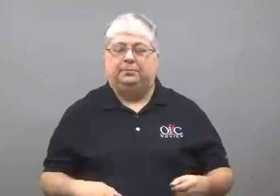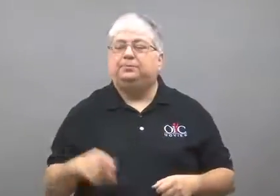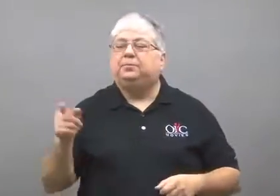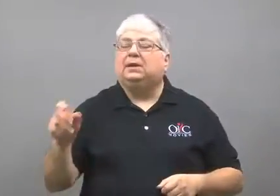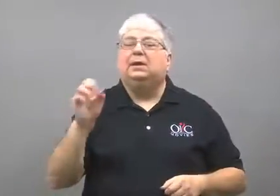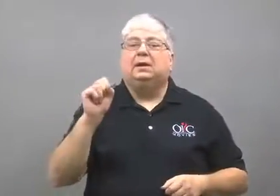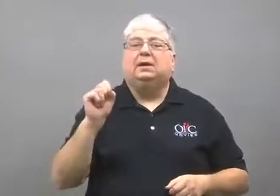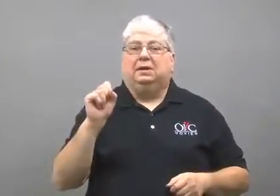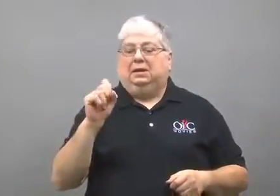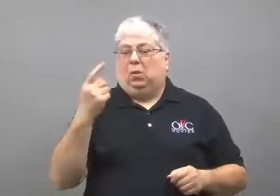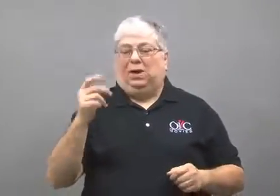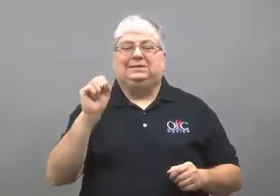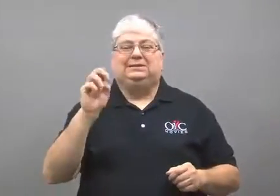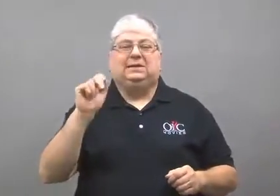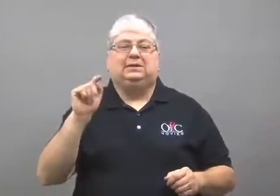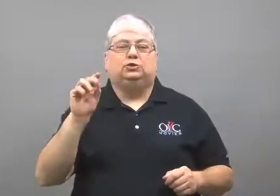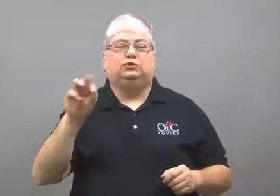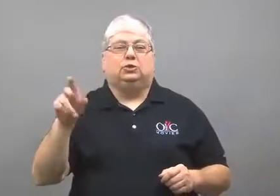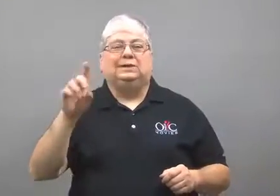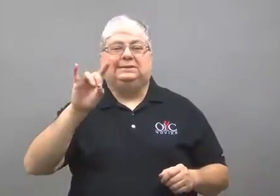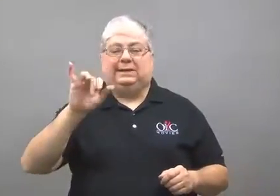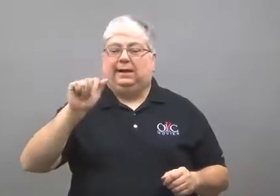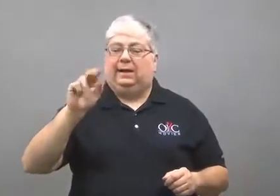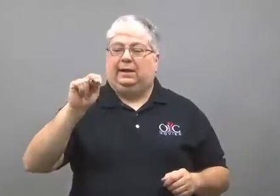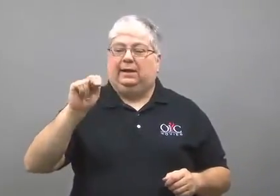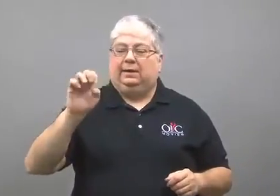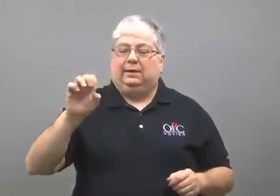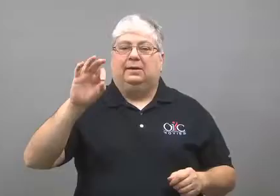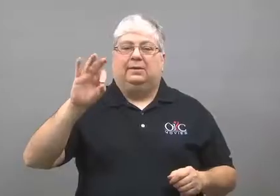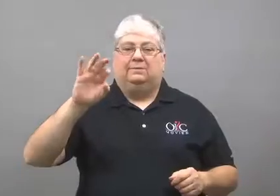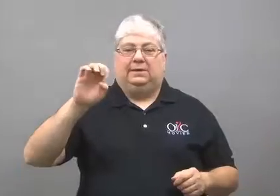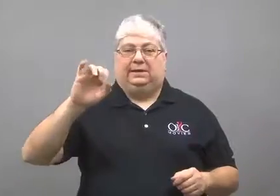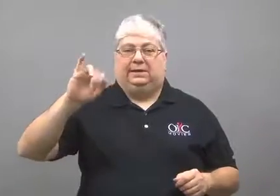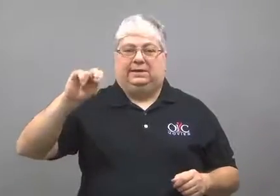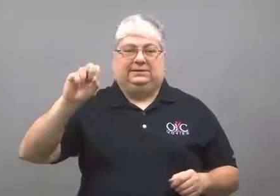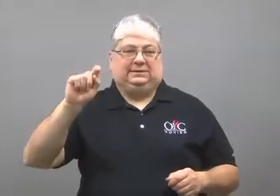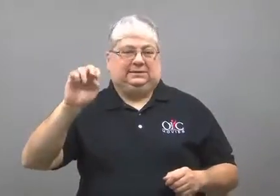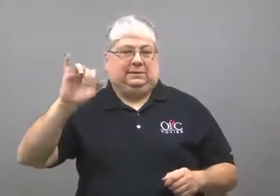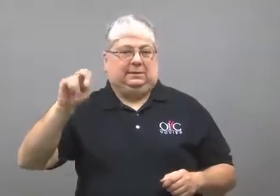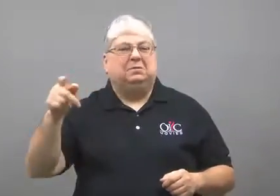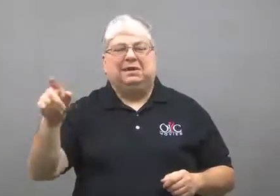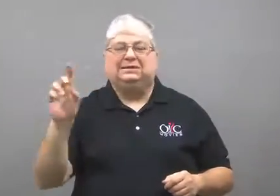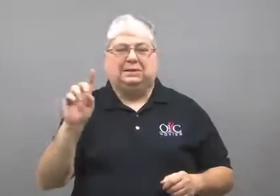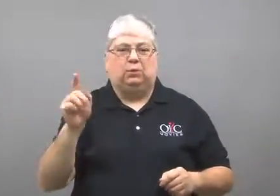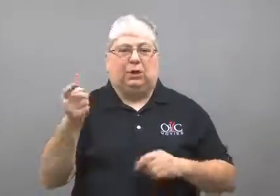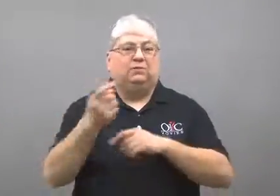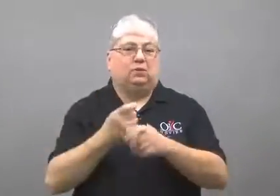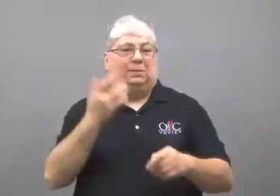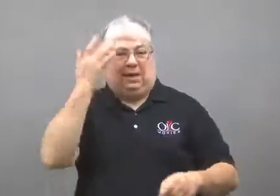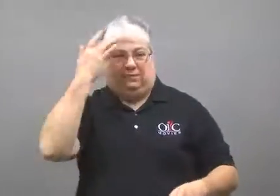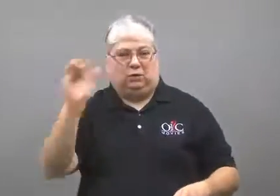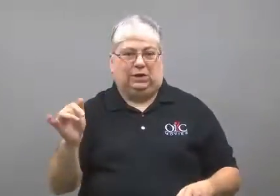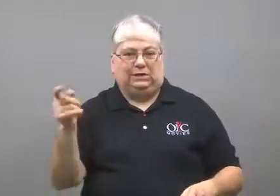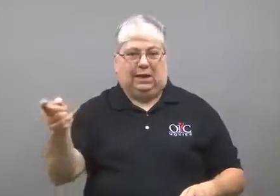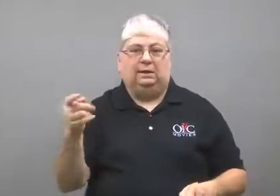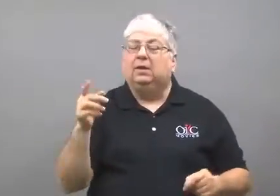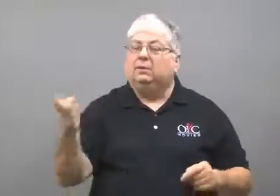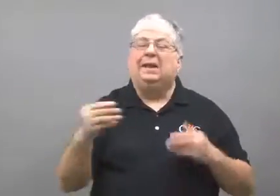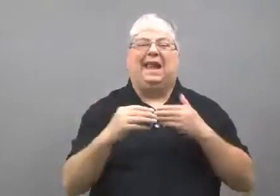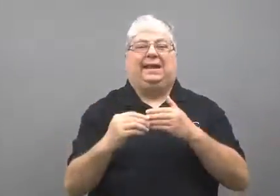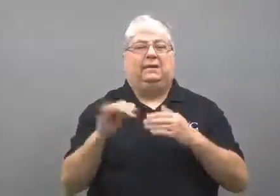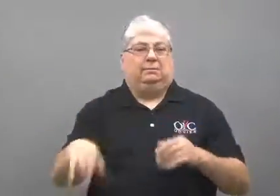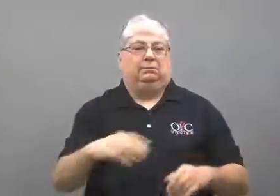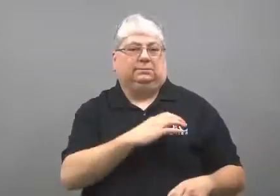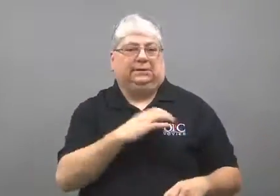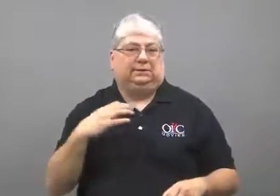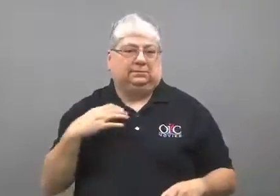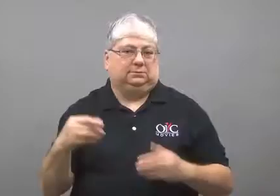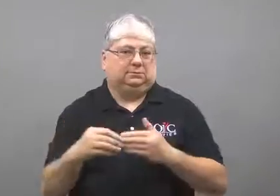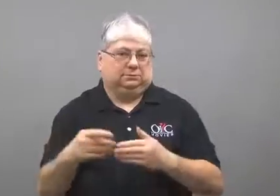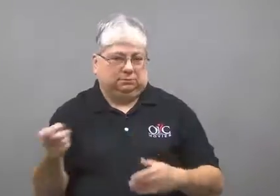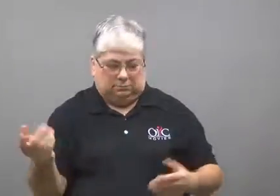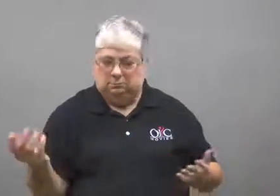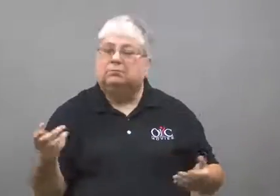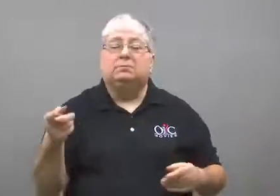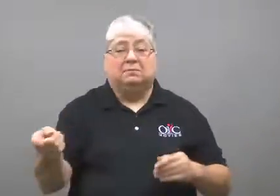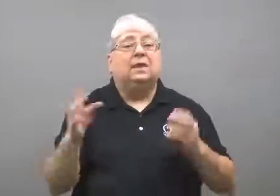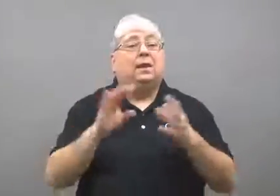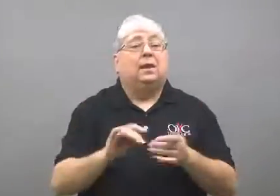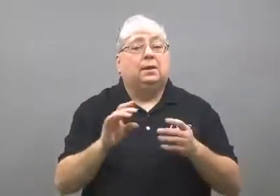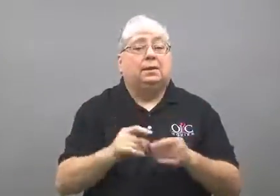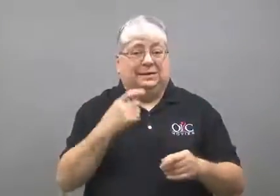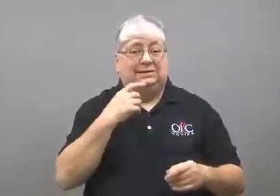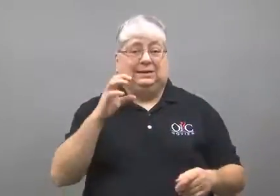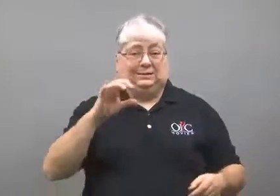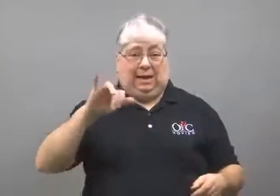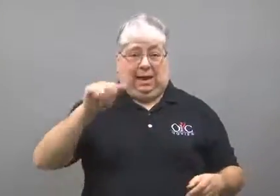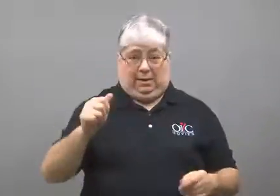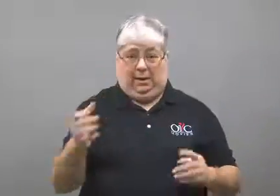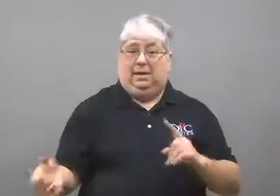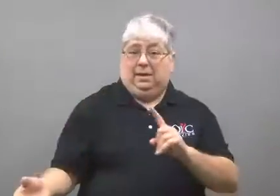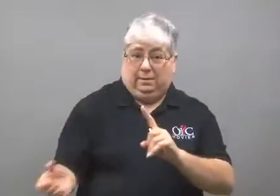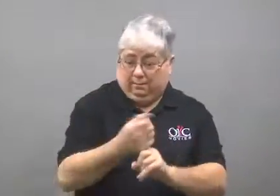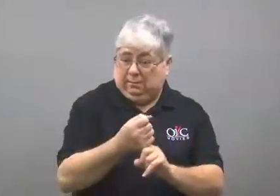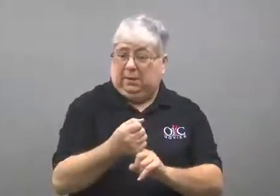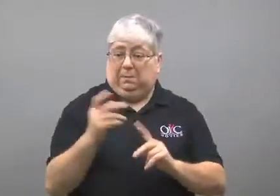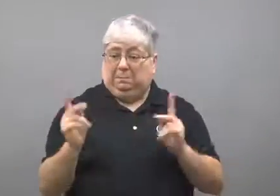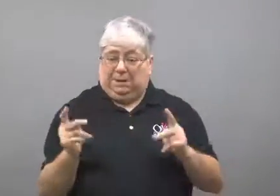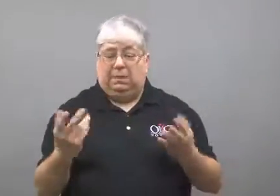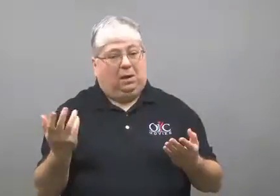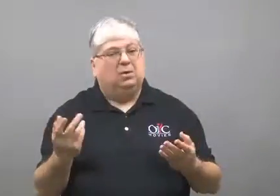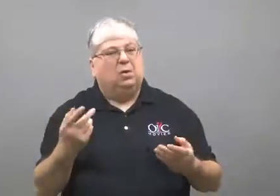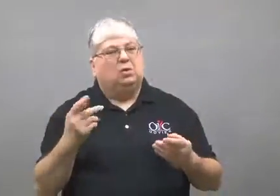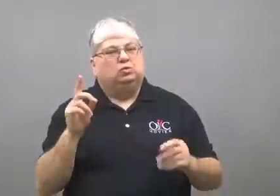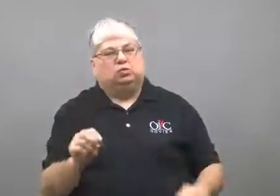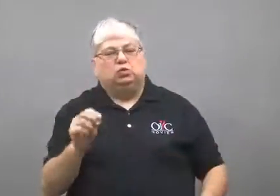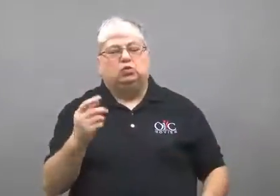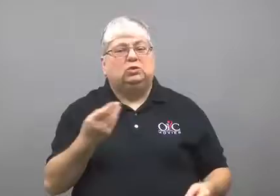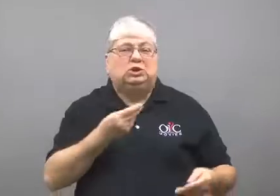Democratic Senator Dianne Feinstein of California chaired the committee.